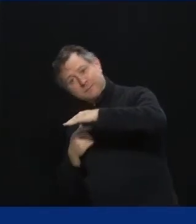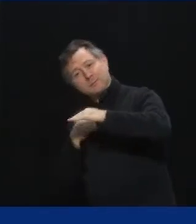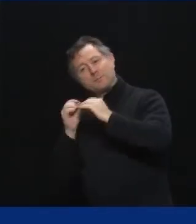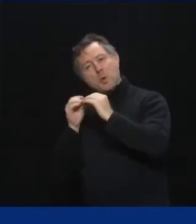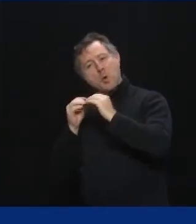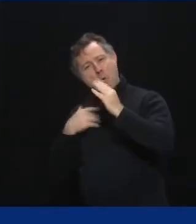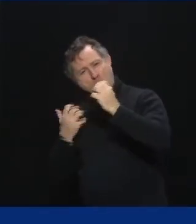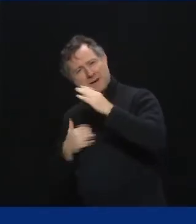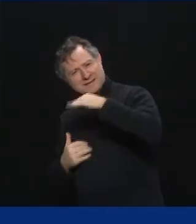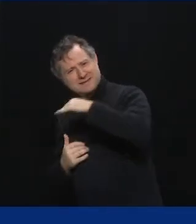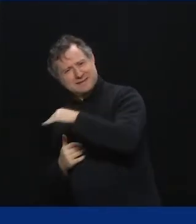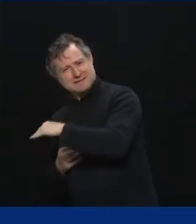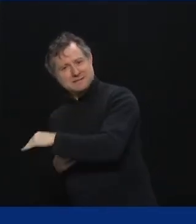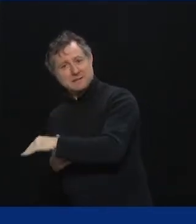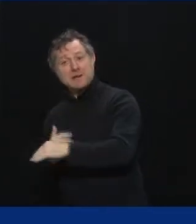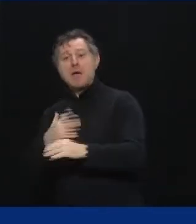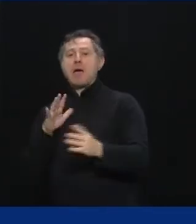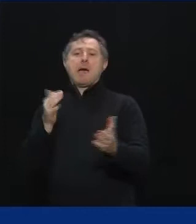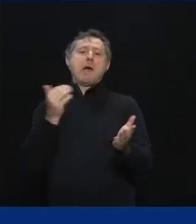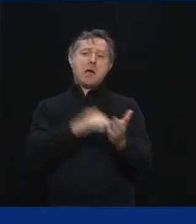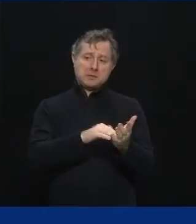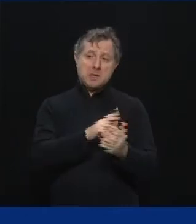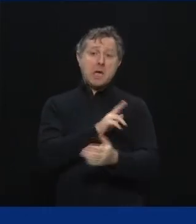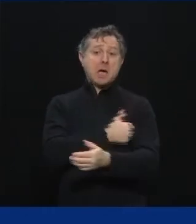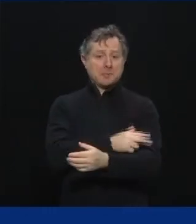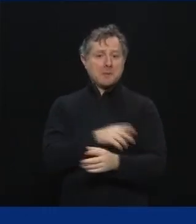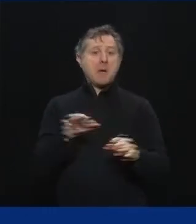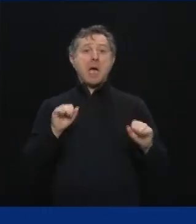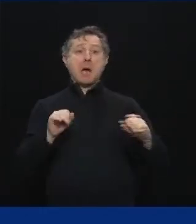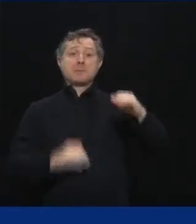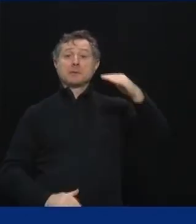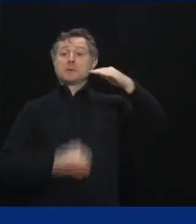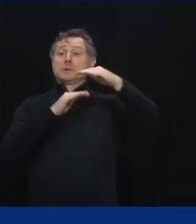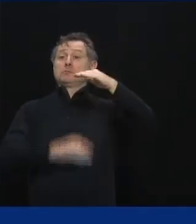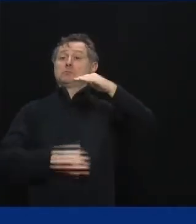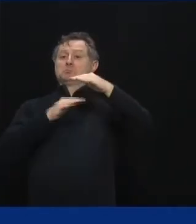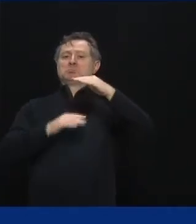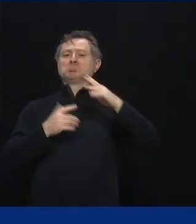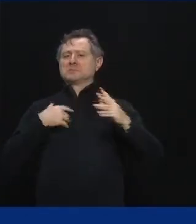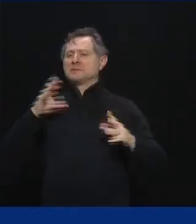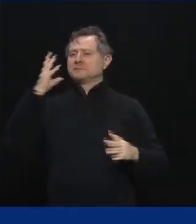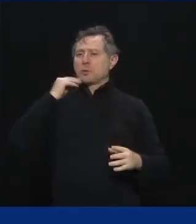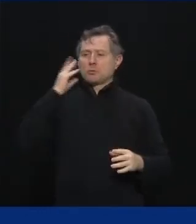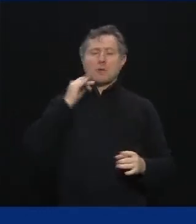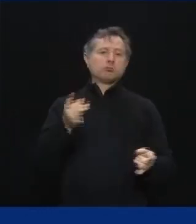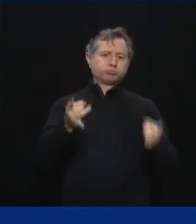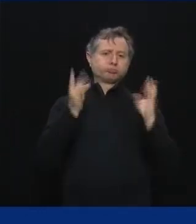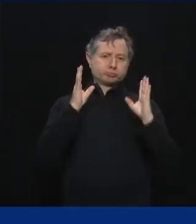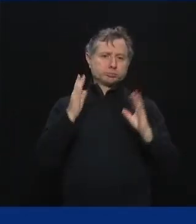YOU KNOW, WE COULD SAY WE'RE APPROACHING THE OTHER END OF THE WAVE. I STILL WANT TO SEE A LITTLE BIT